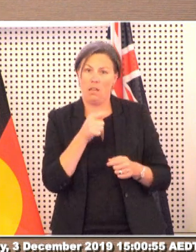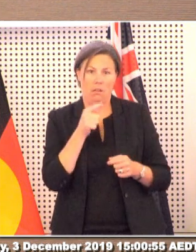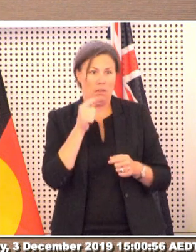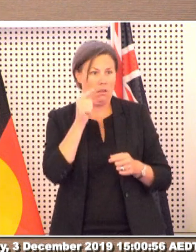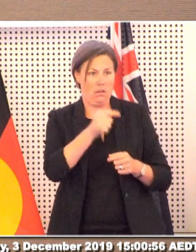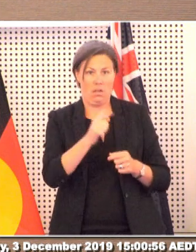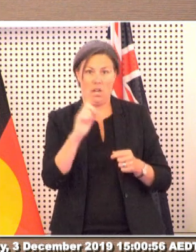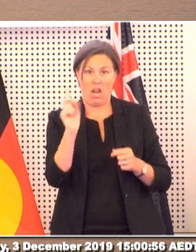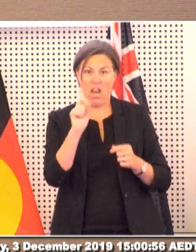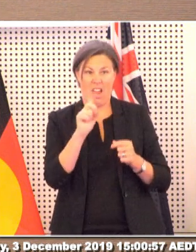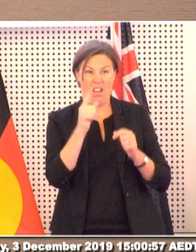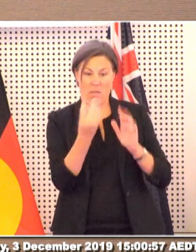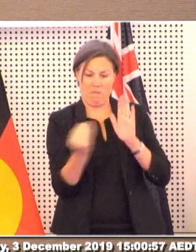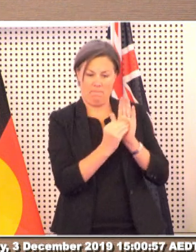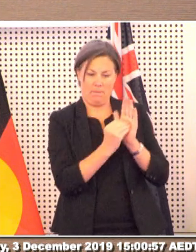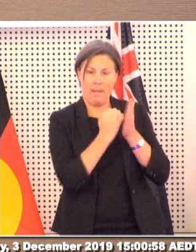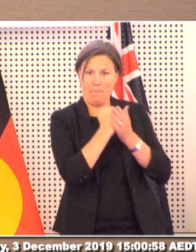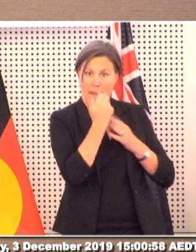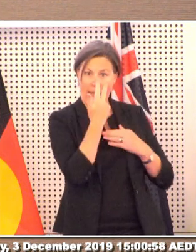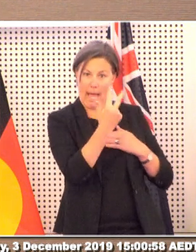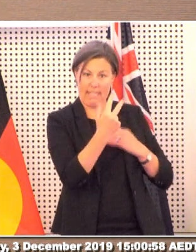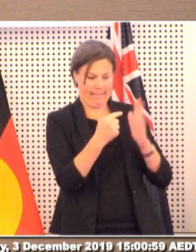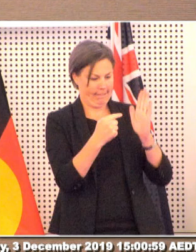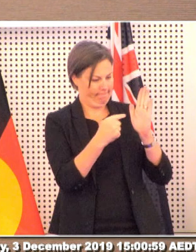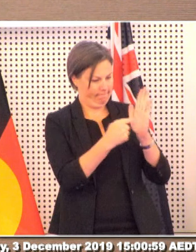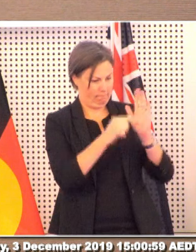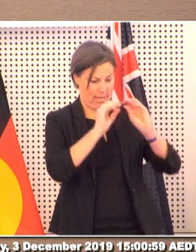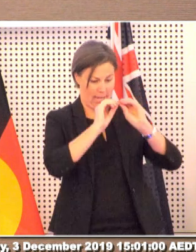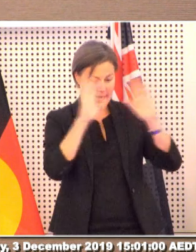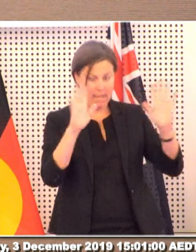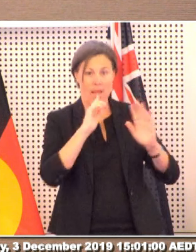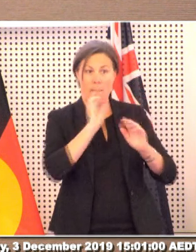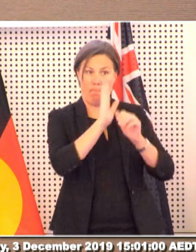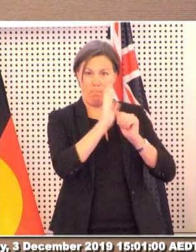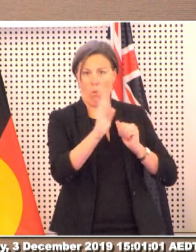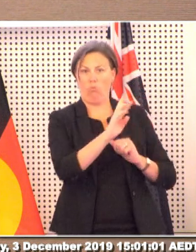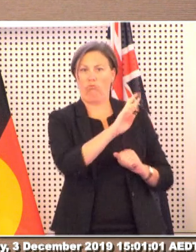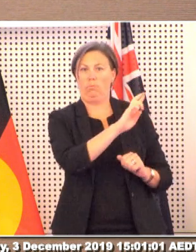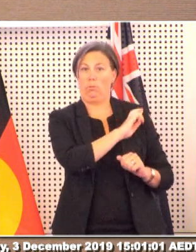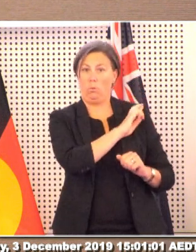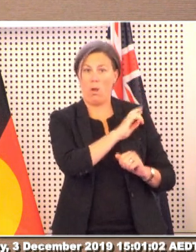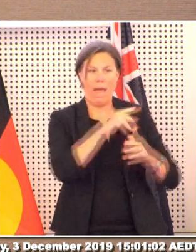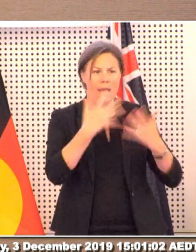which says that the board is responsible, and quality assurance or clinical